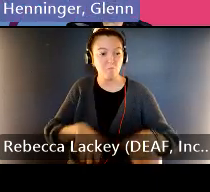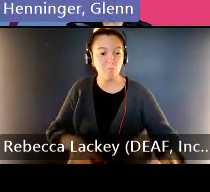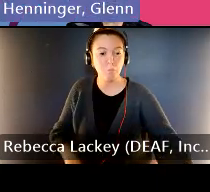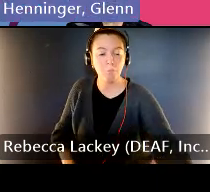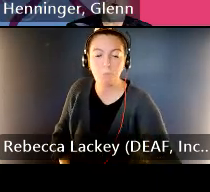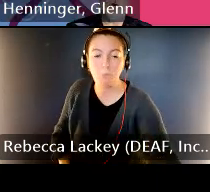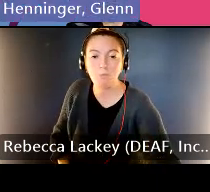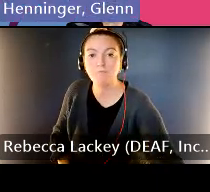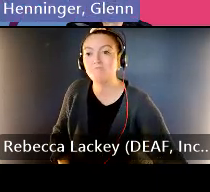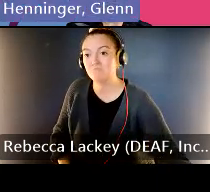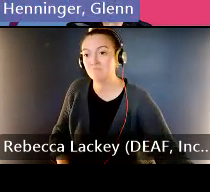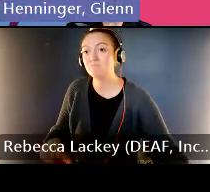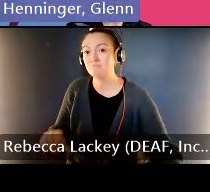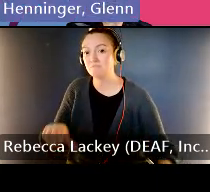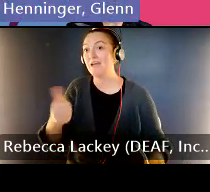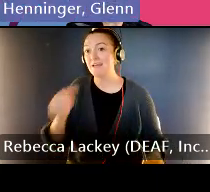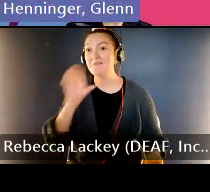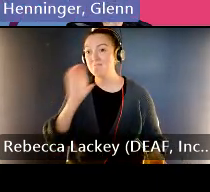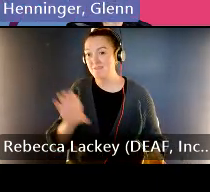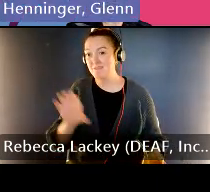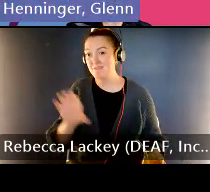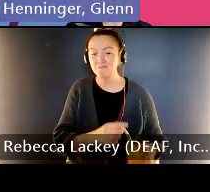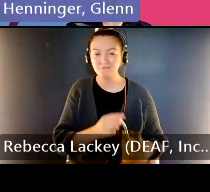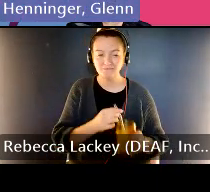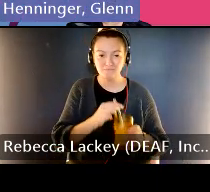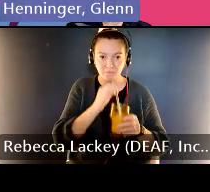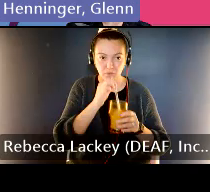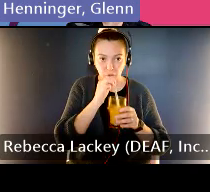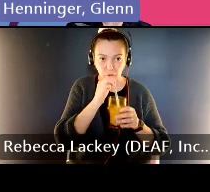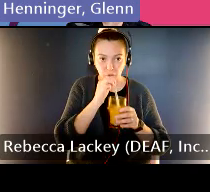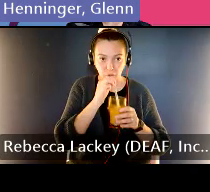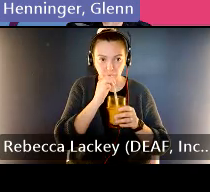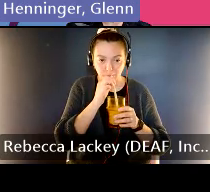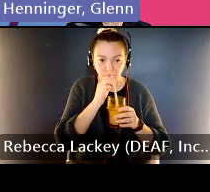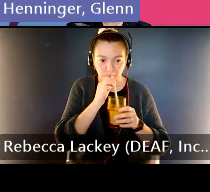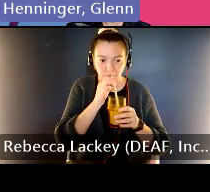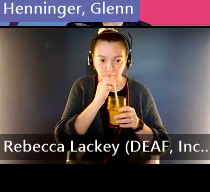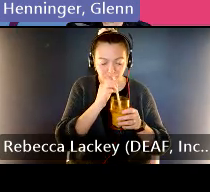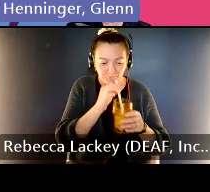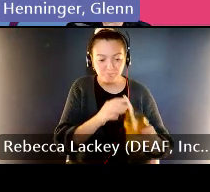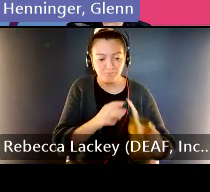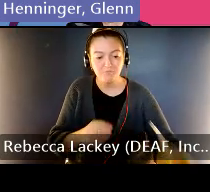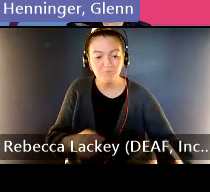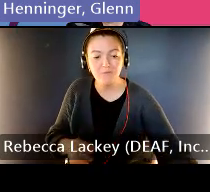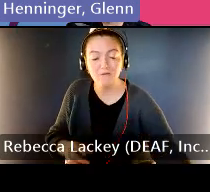There's another image of the QR code. If you want to take it on your phone while you're here in the meeting,